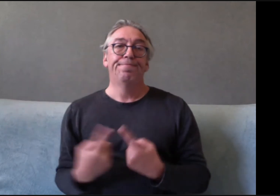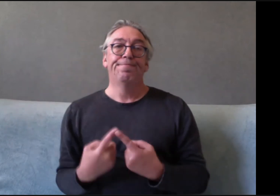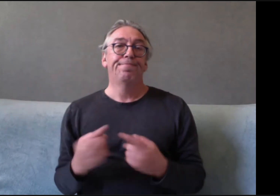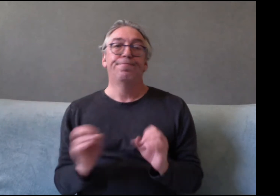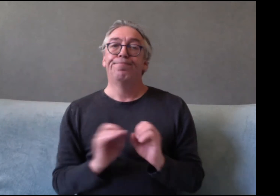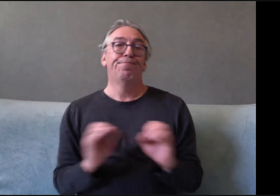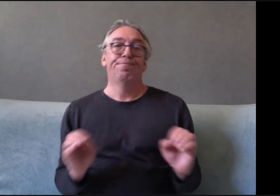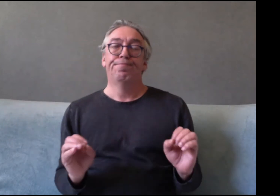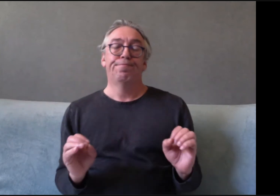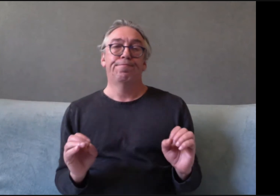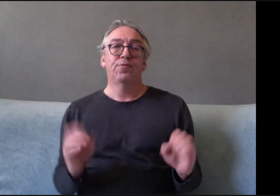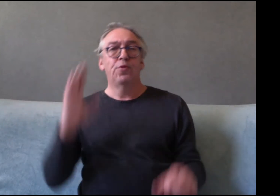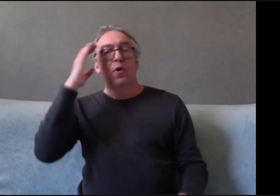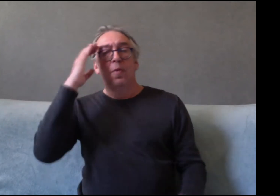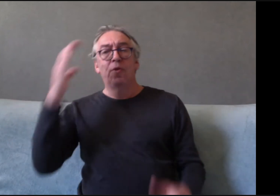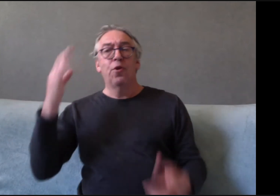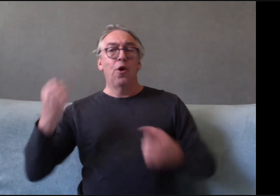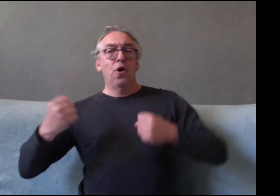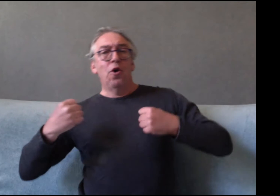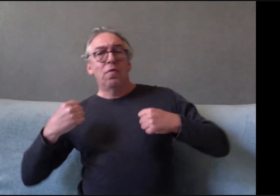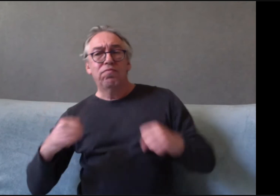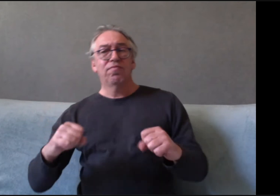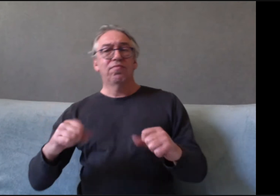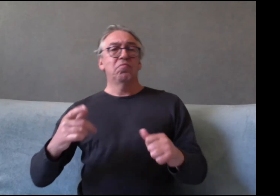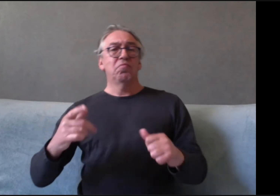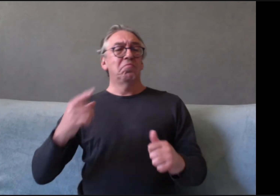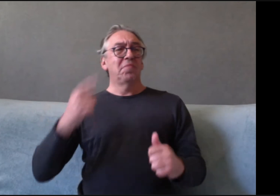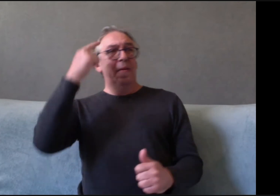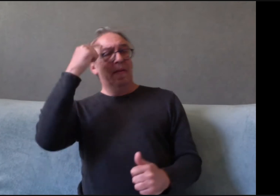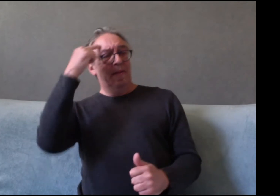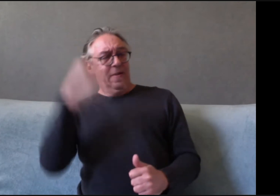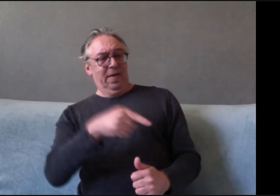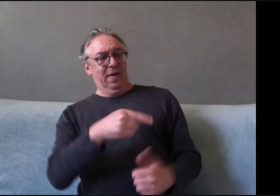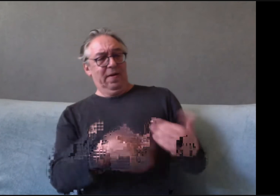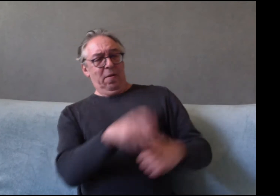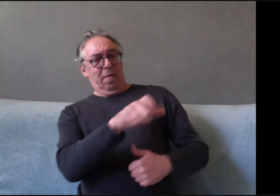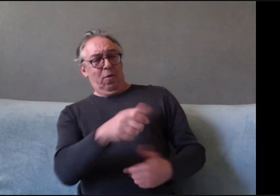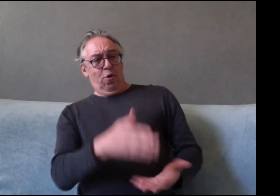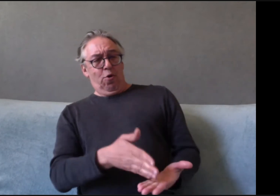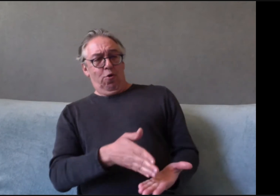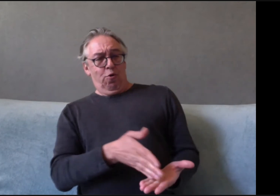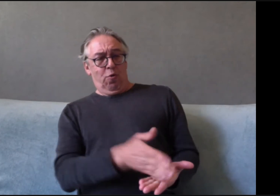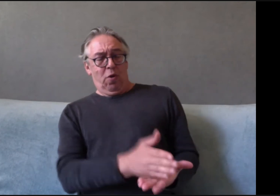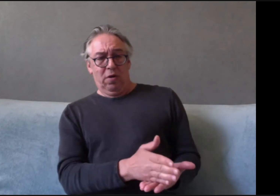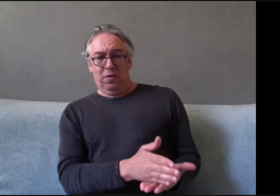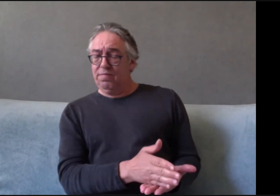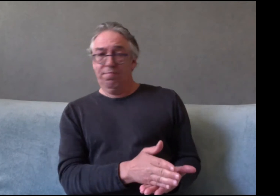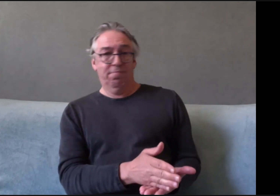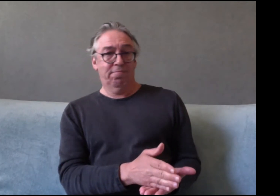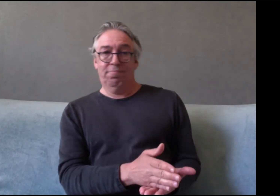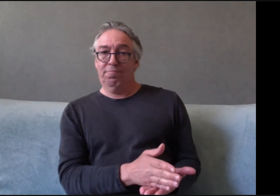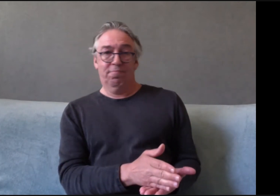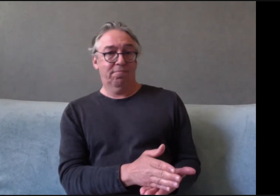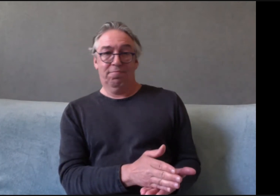to take into account the rights of persons with disabilities it's a complex thing in an epidemic condition.